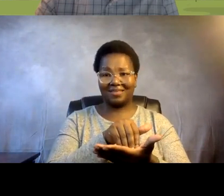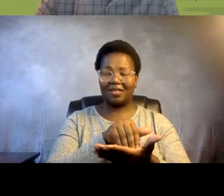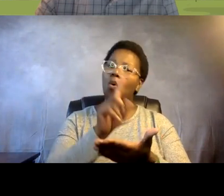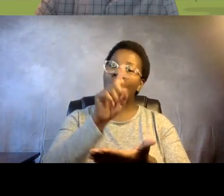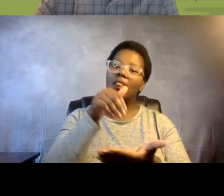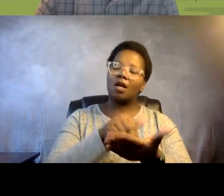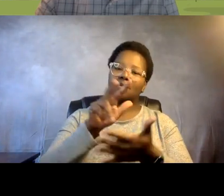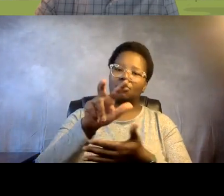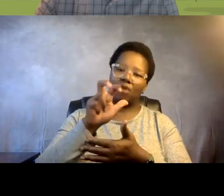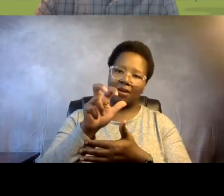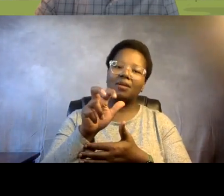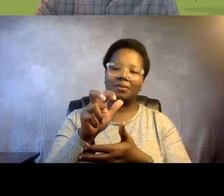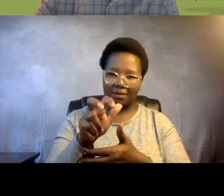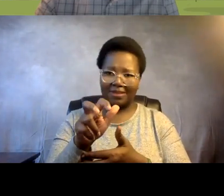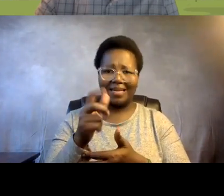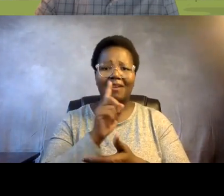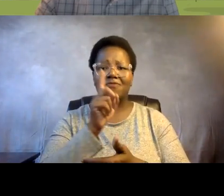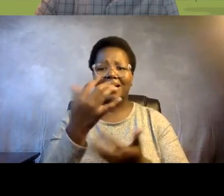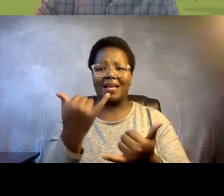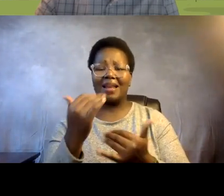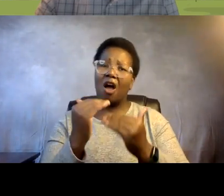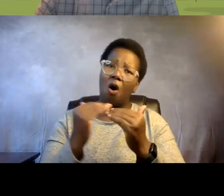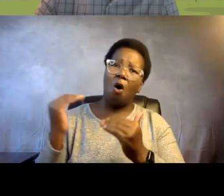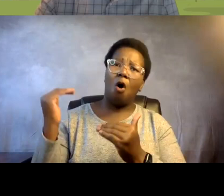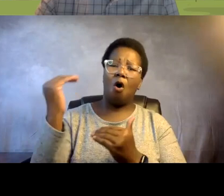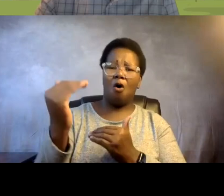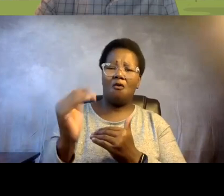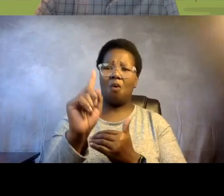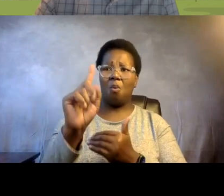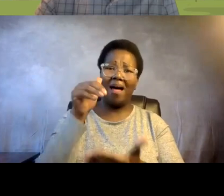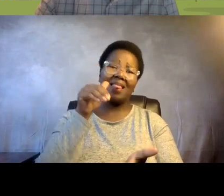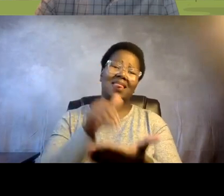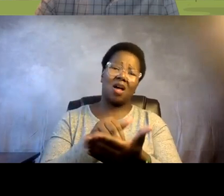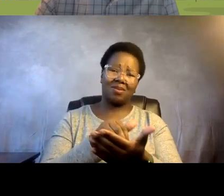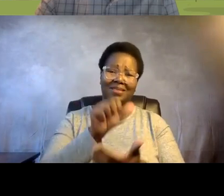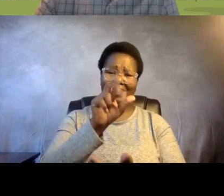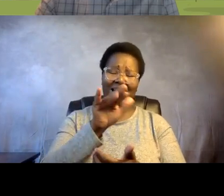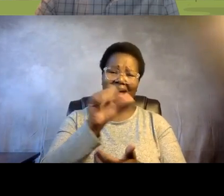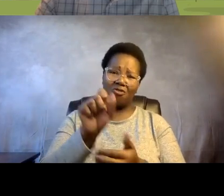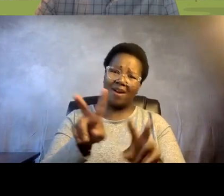fewer, it's more than a thousand more ARIA issues than all other WAVE rules on this page combined.